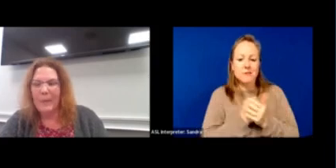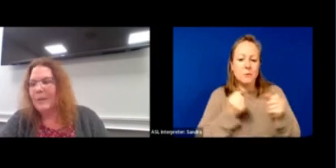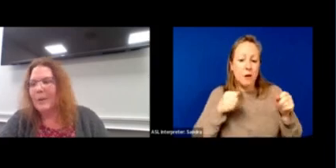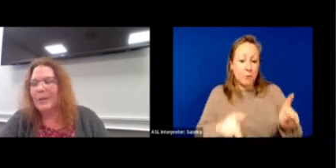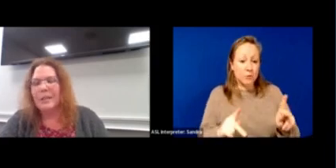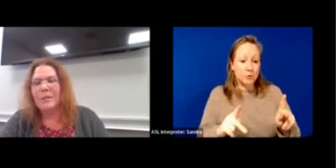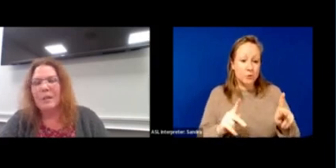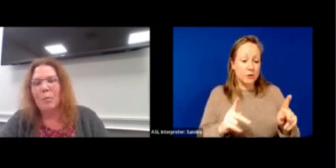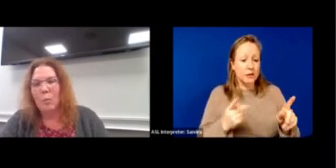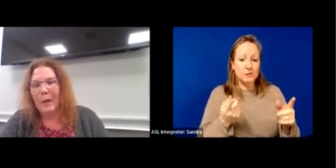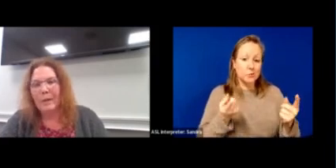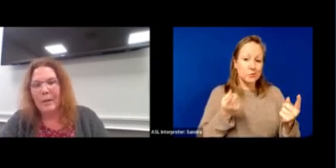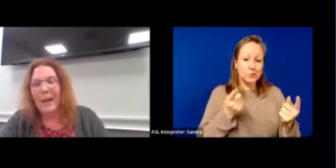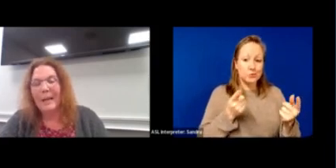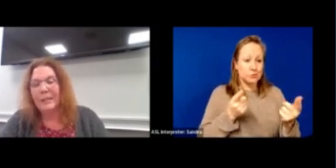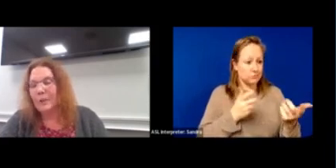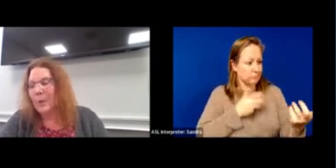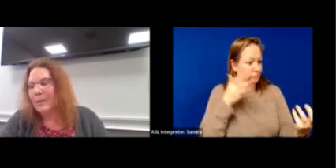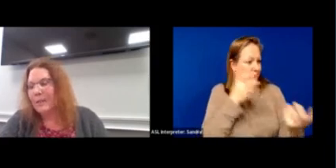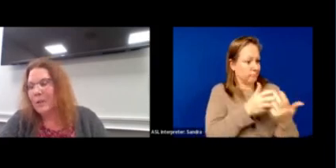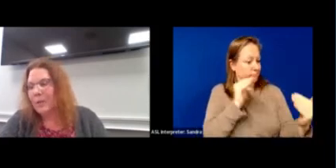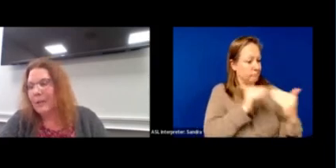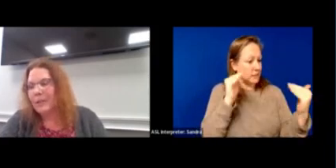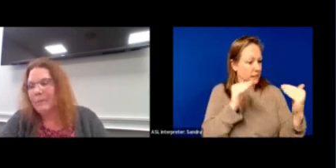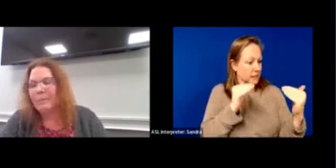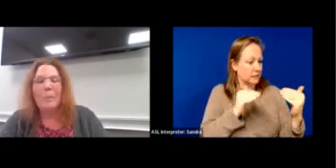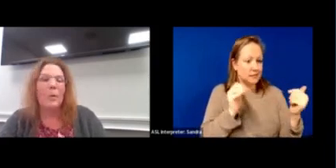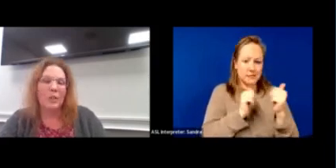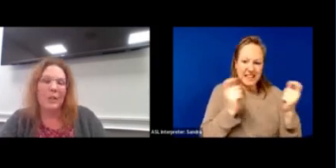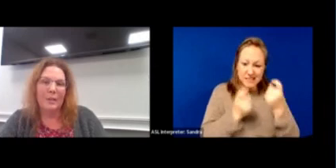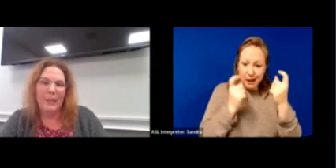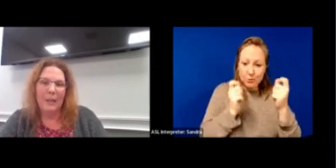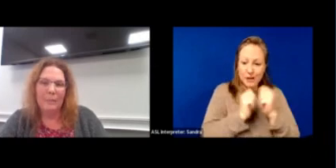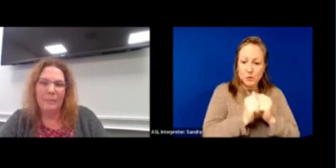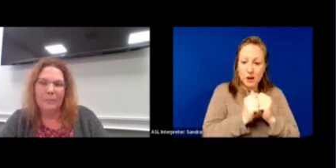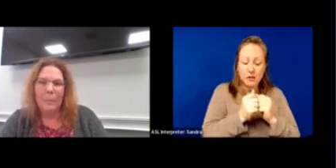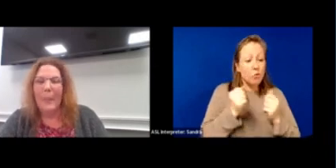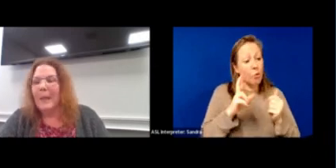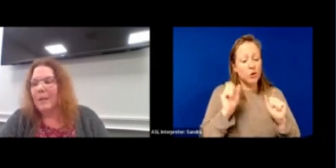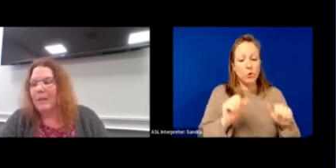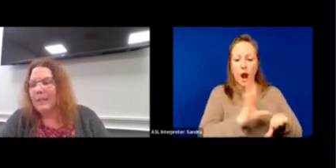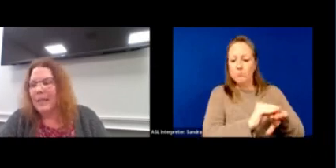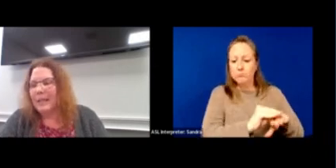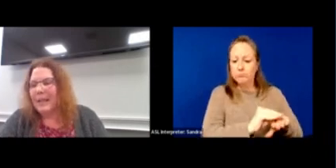meet the person where they're at in their moment of celebration, or shut them down. So in saying